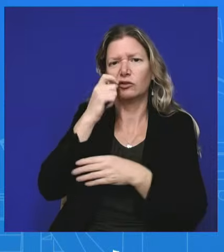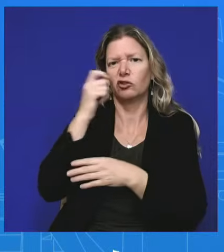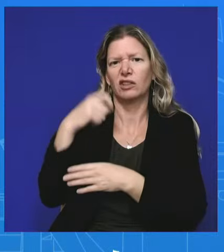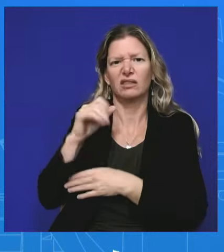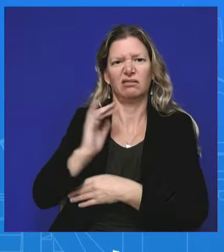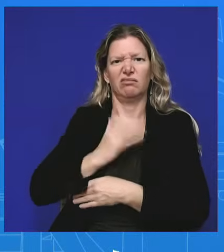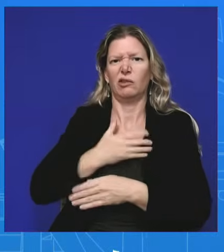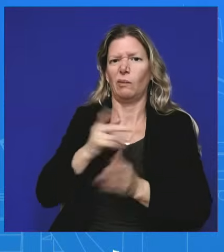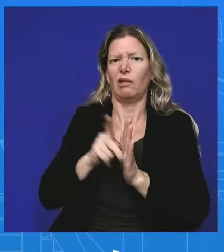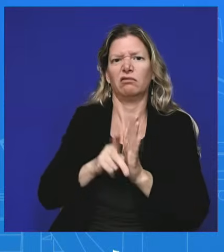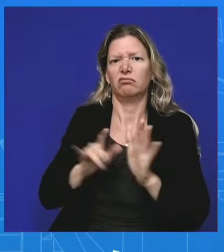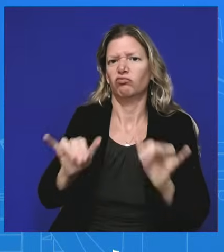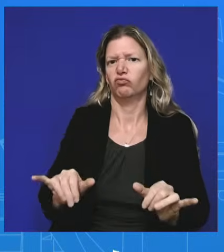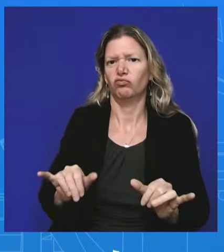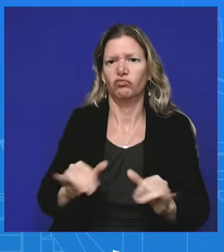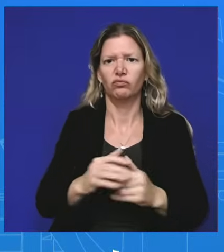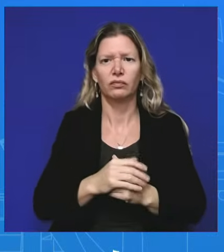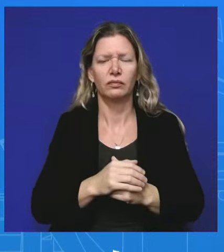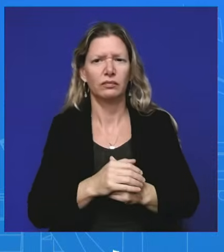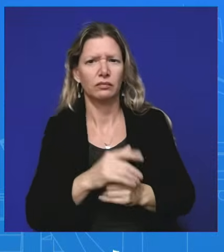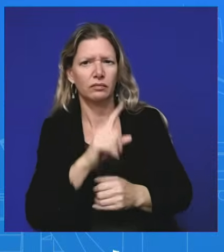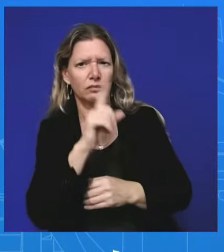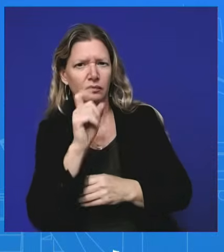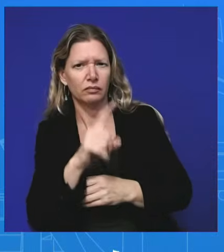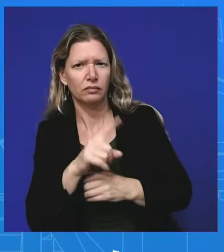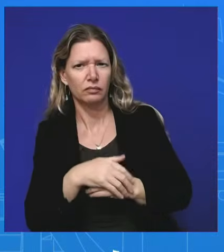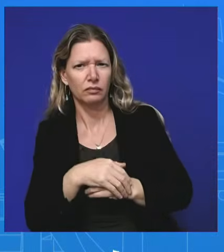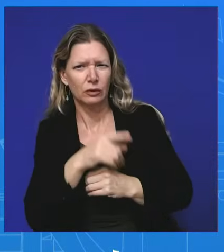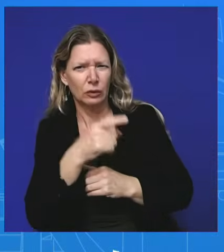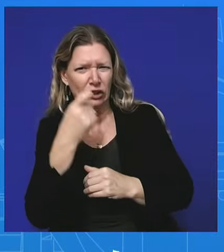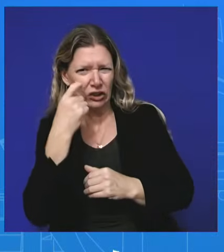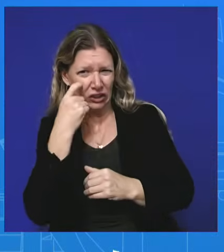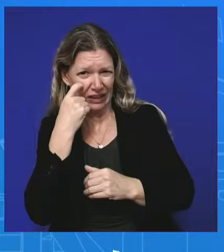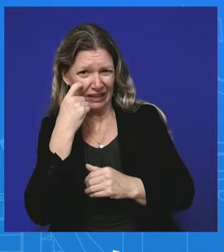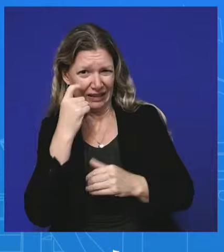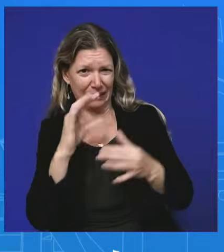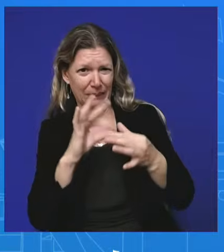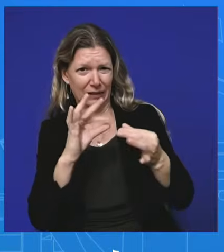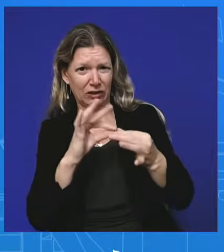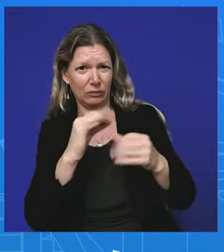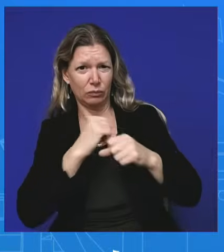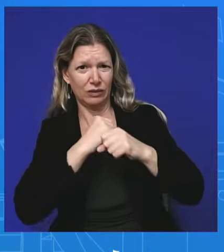And it's been a month and a half since the IDF released a report about the World Central Kitchen.